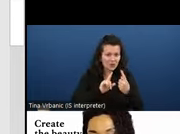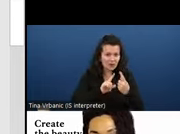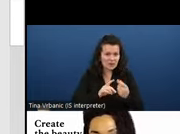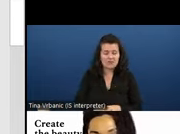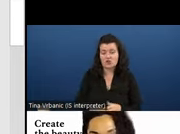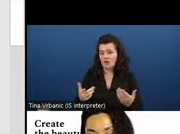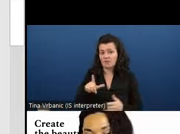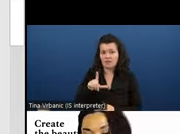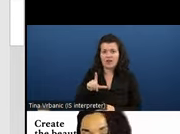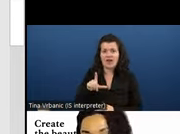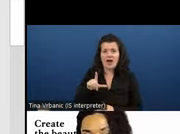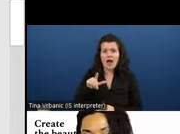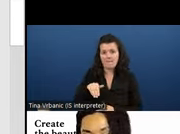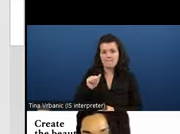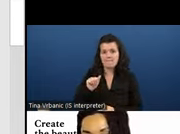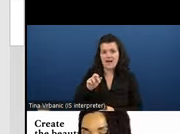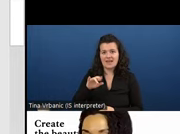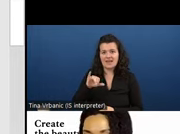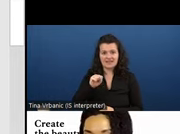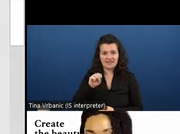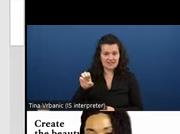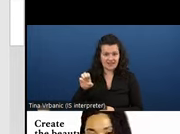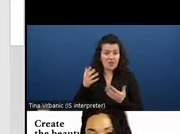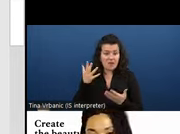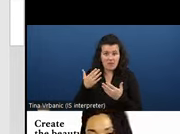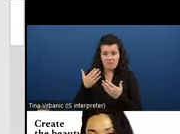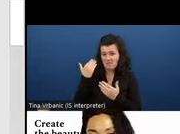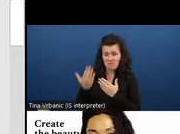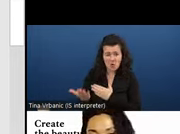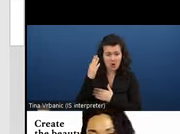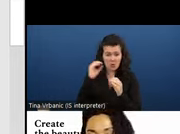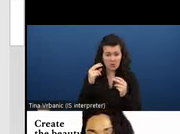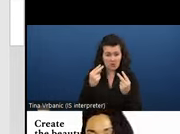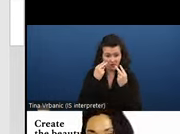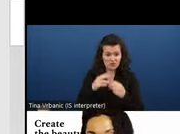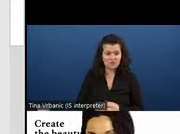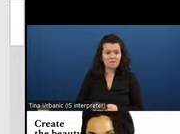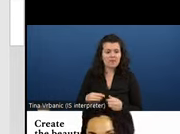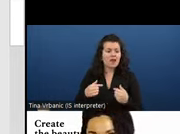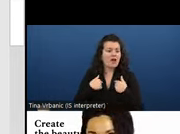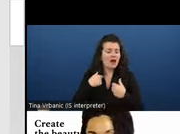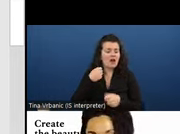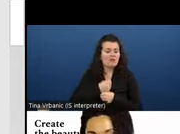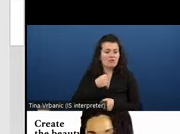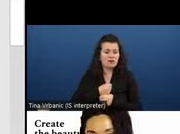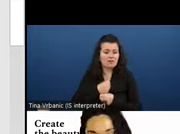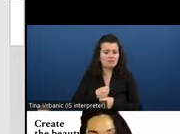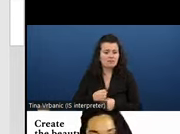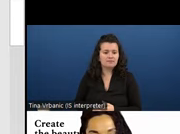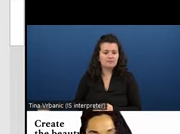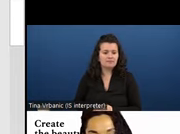And for those of you that weren't on the earlier session, I have lots of hair so long black